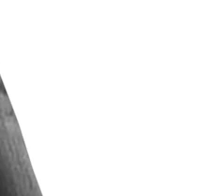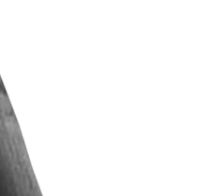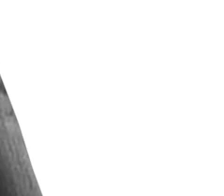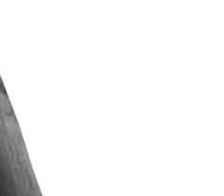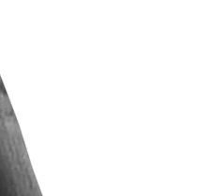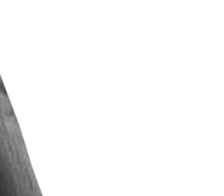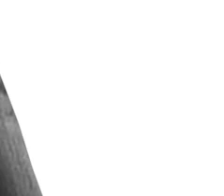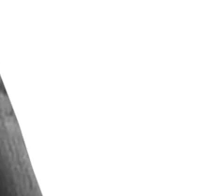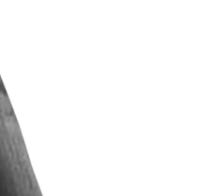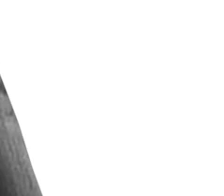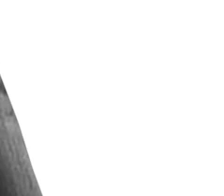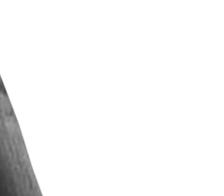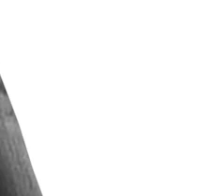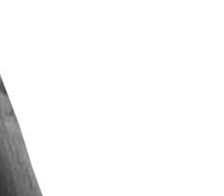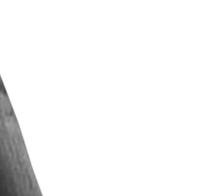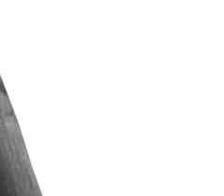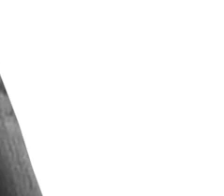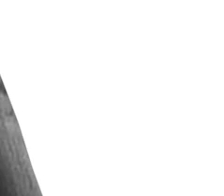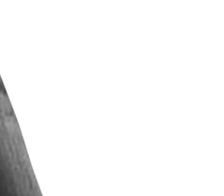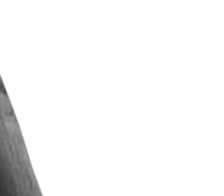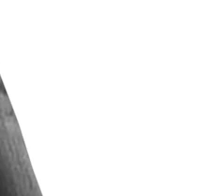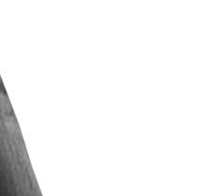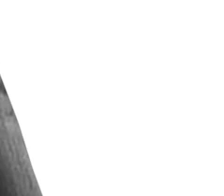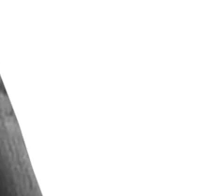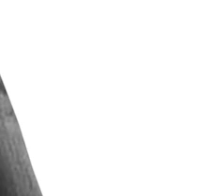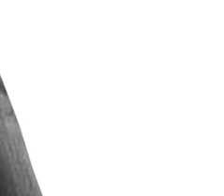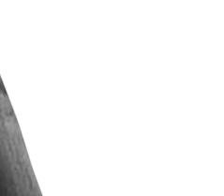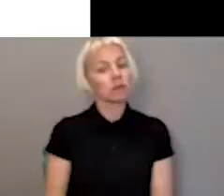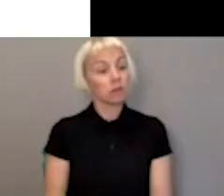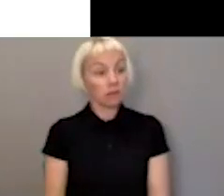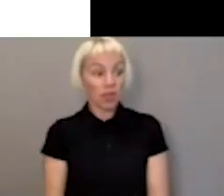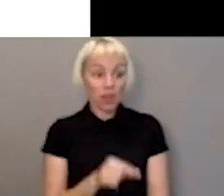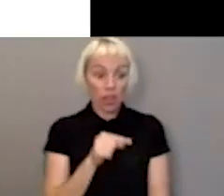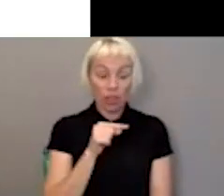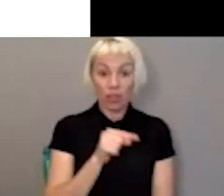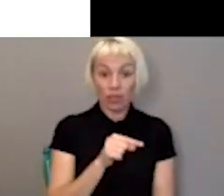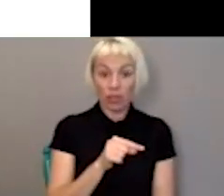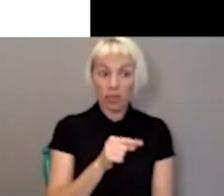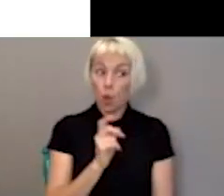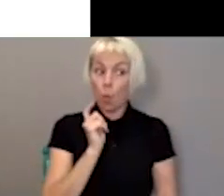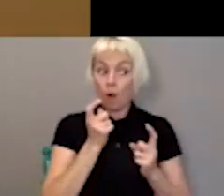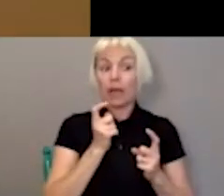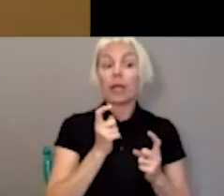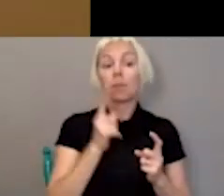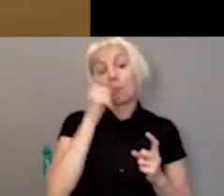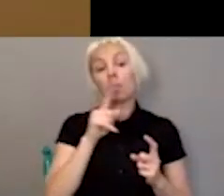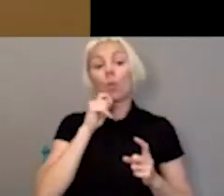that this issue will gradually disappear from the public discourse? Look, I really hope not. As you said, that